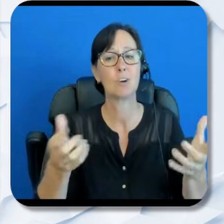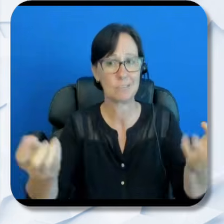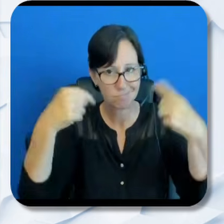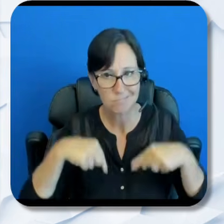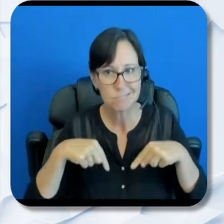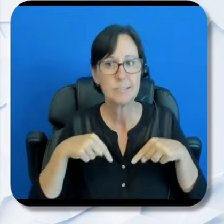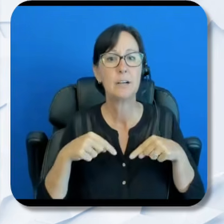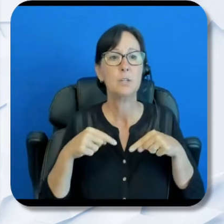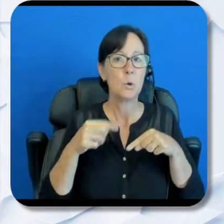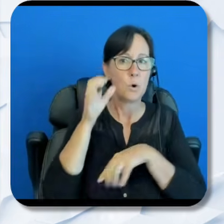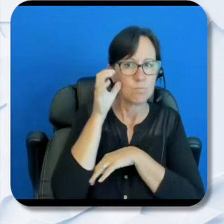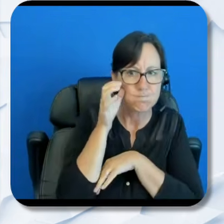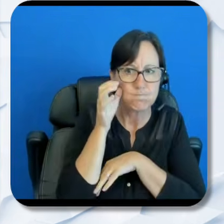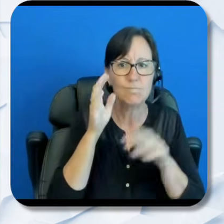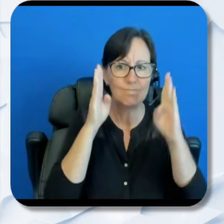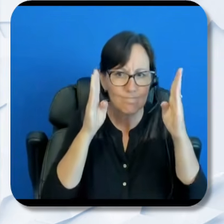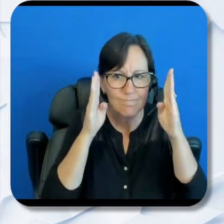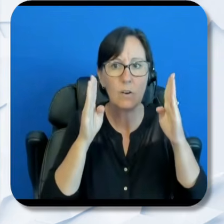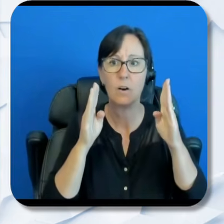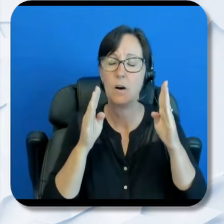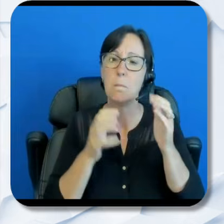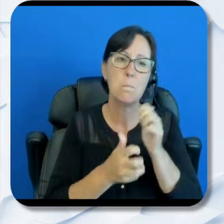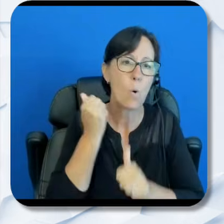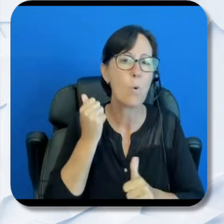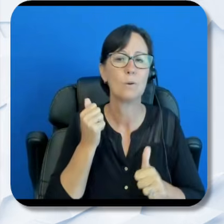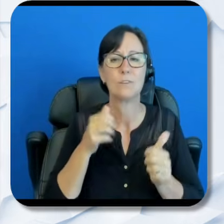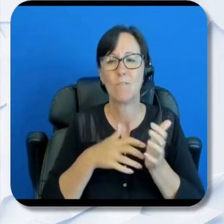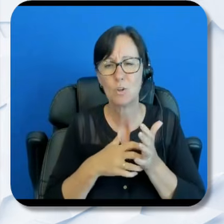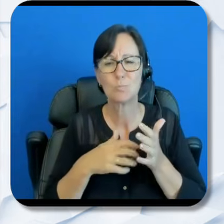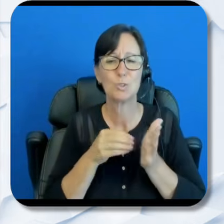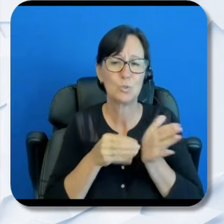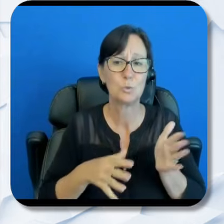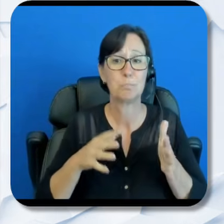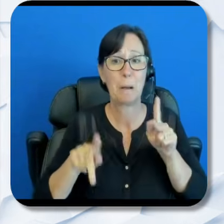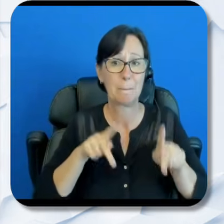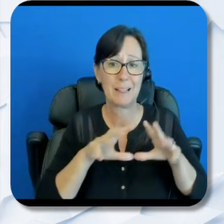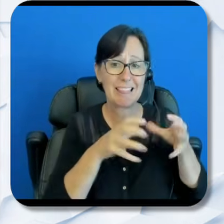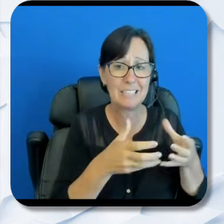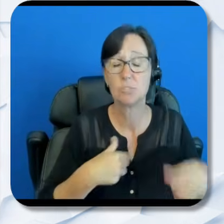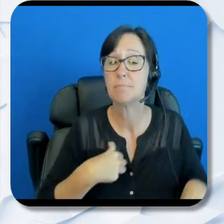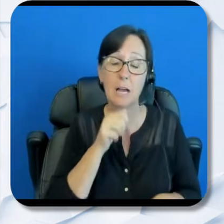focus on our most vulnerable student population. I don't have to tell you